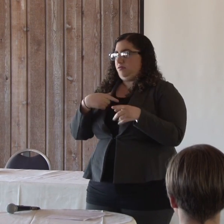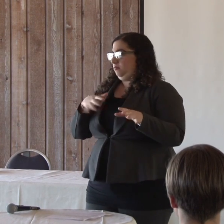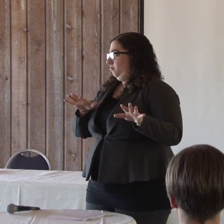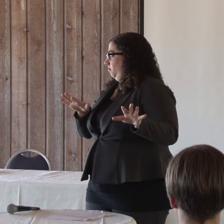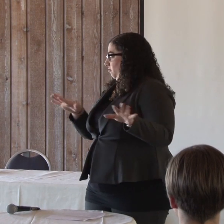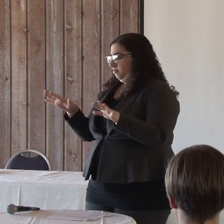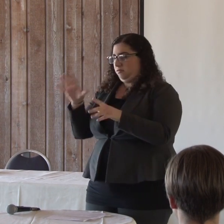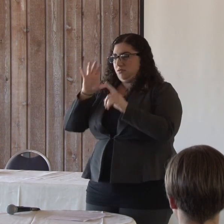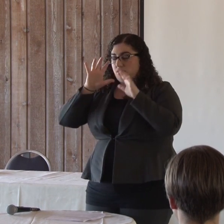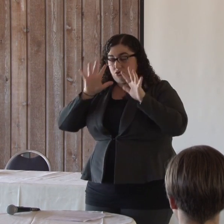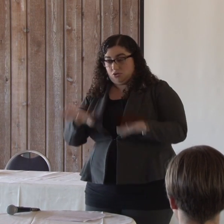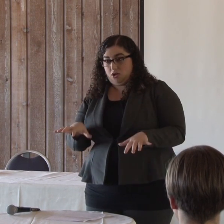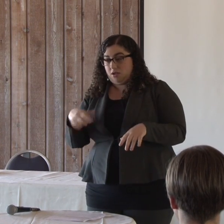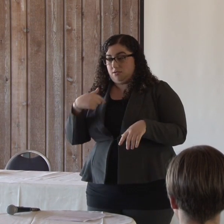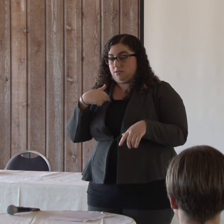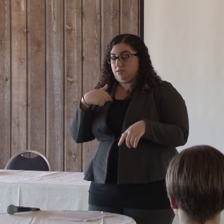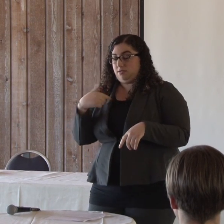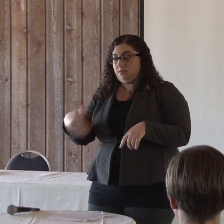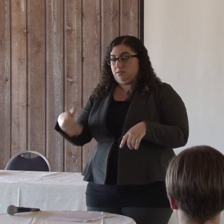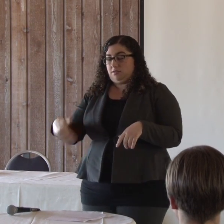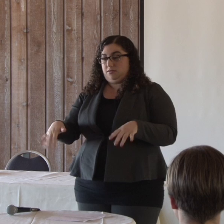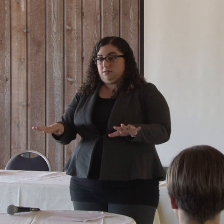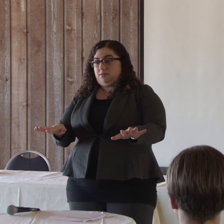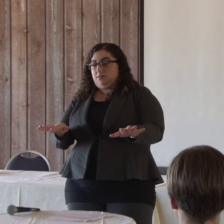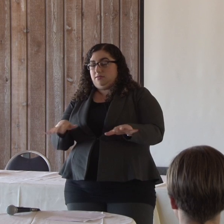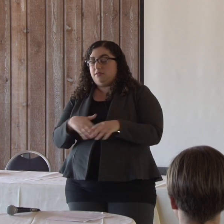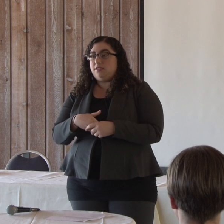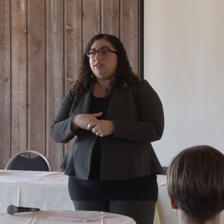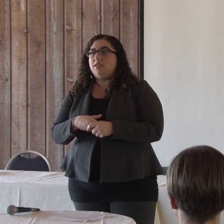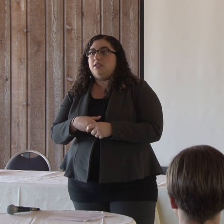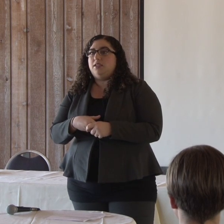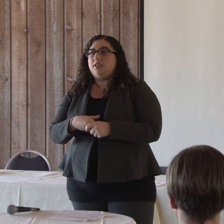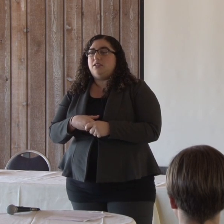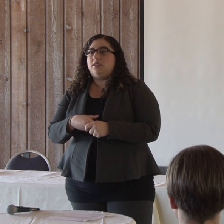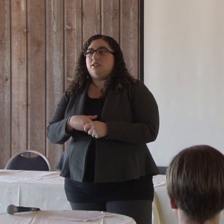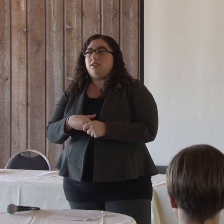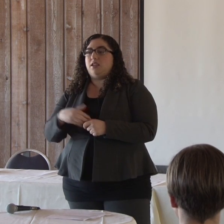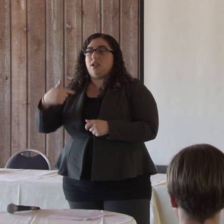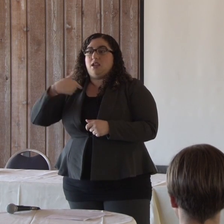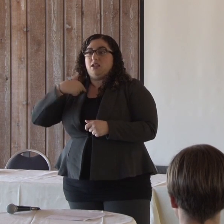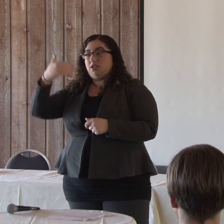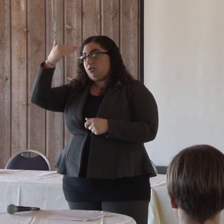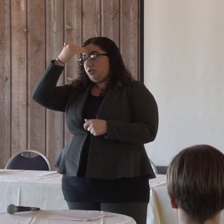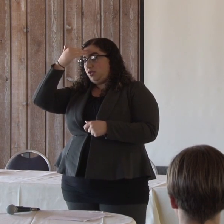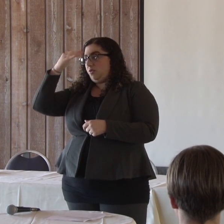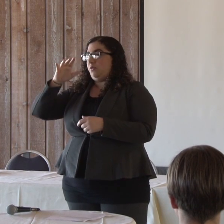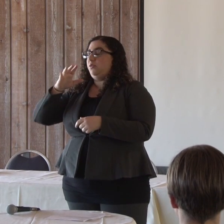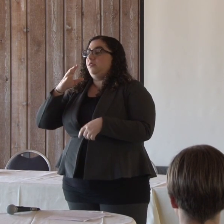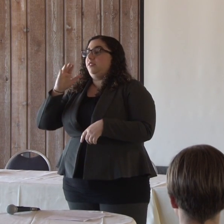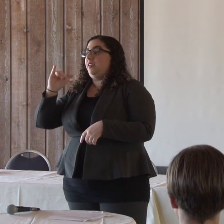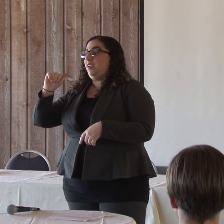We ended up coming to America and I really was in a state cultural shock.